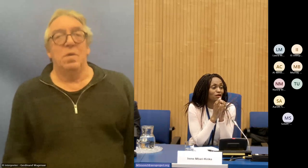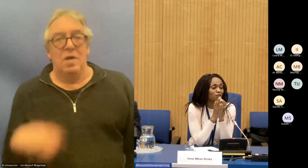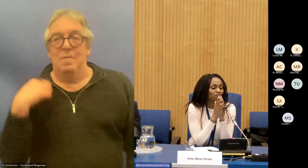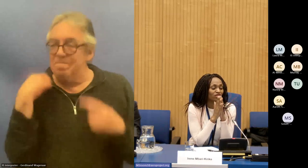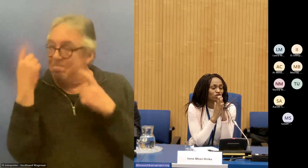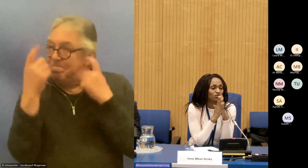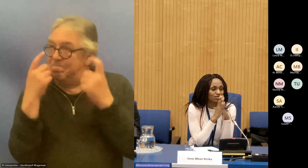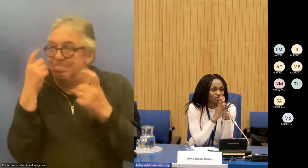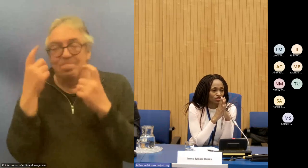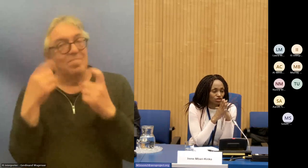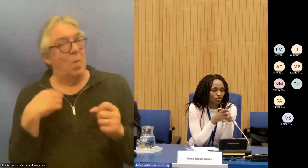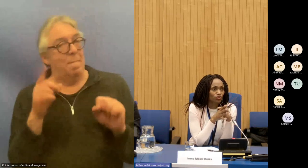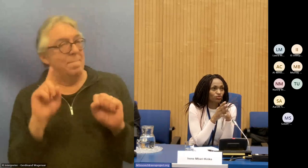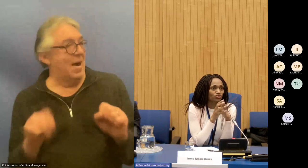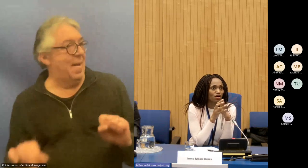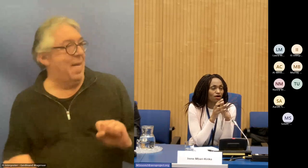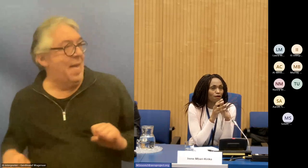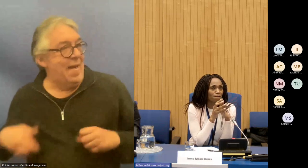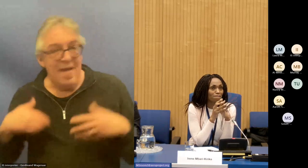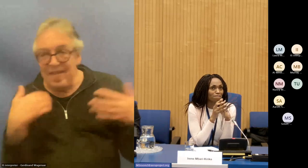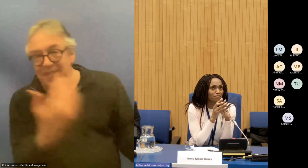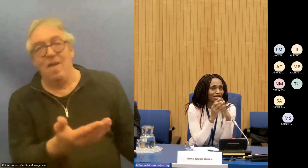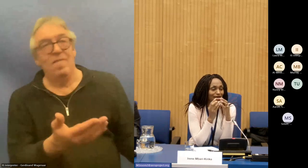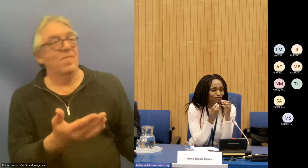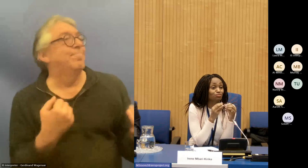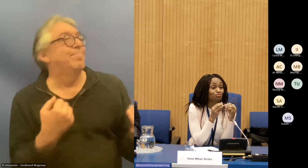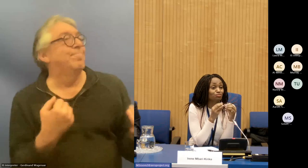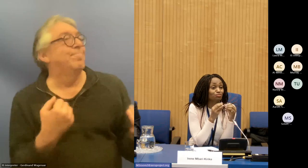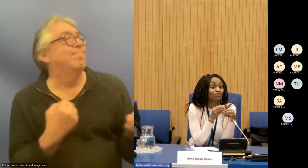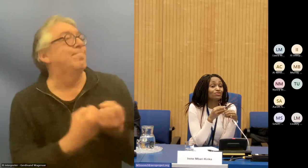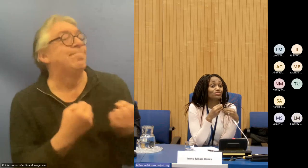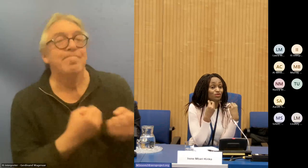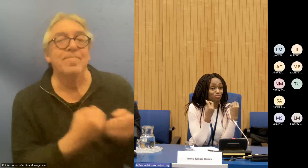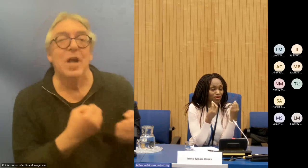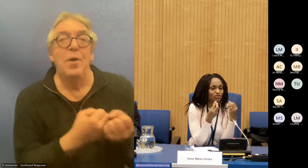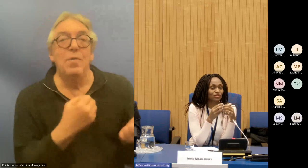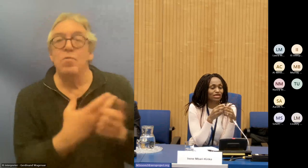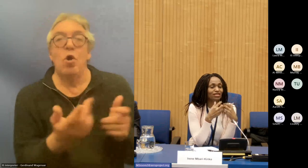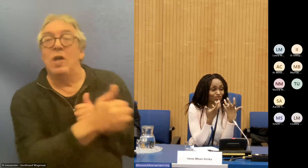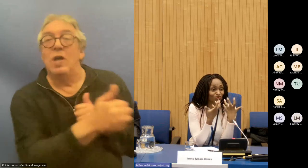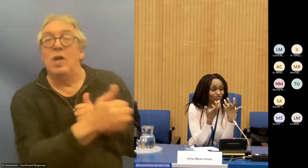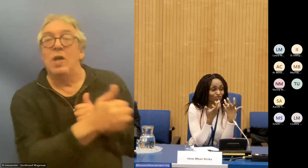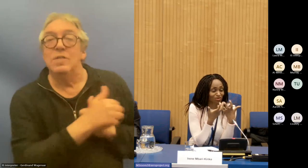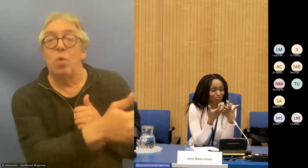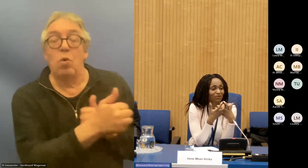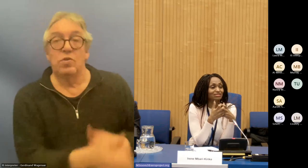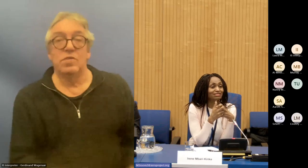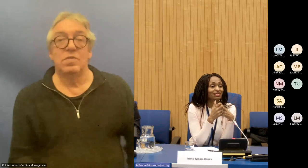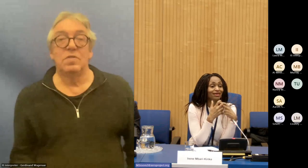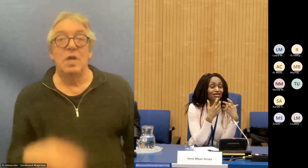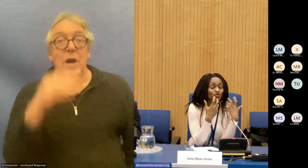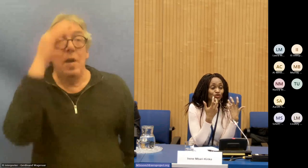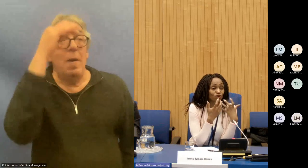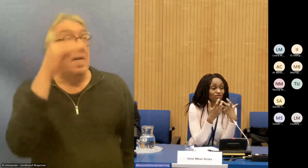But, it was such a huge, life changing experience for the parents because they had a chance to talk.